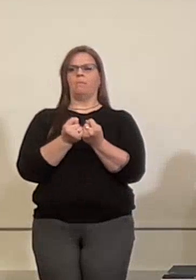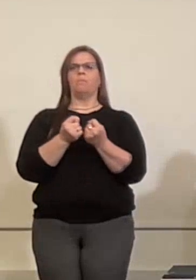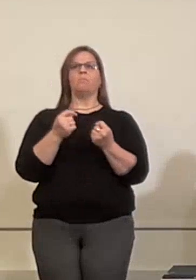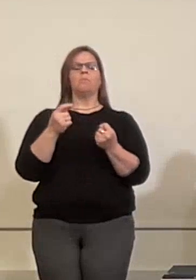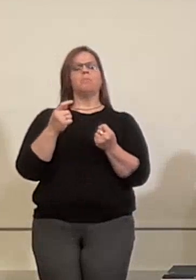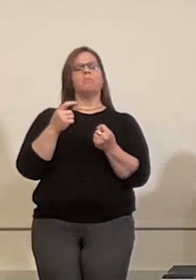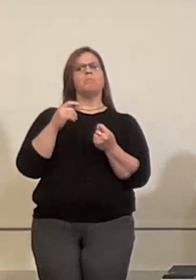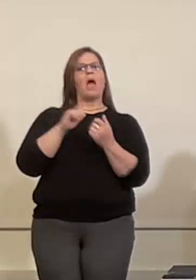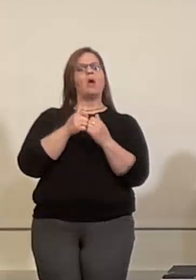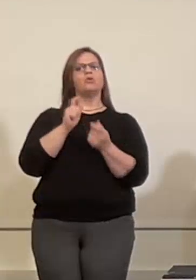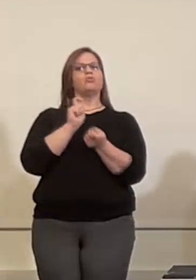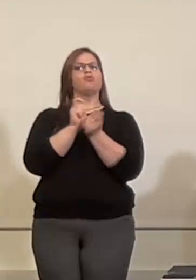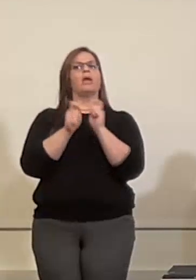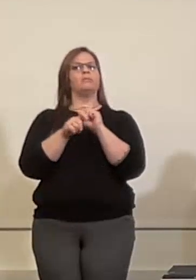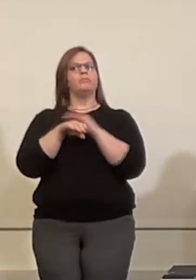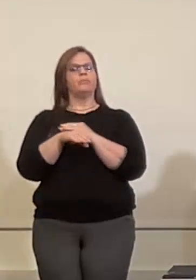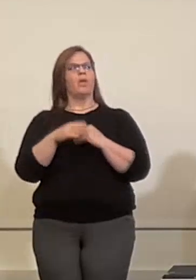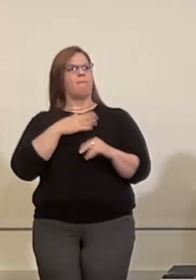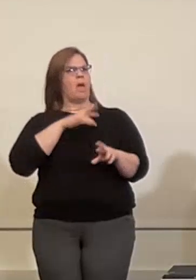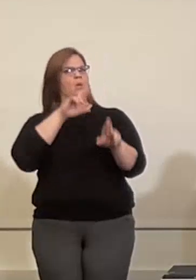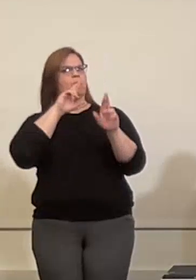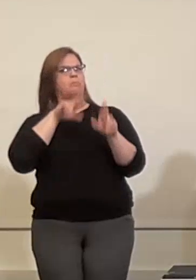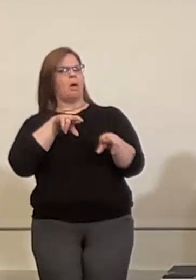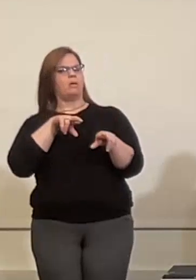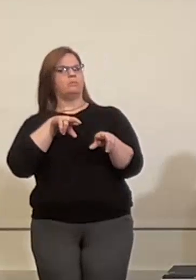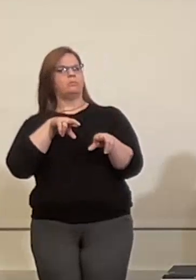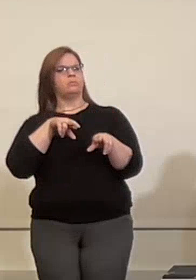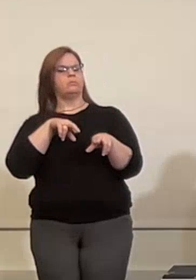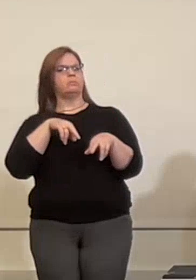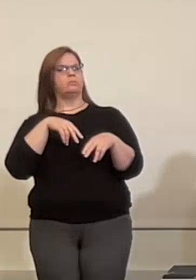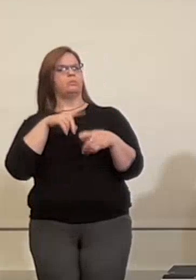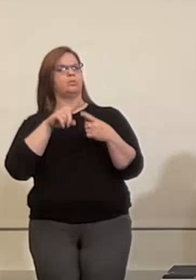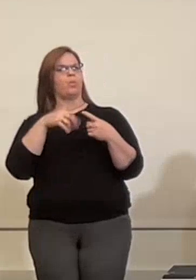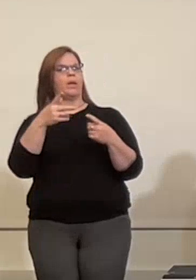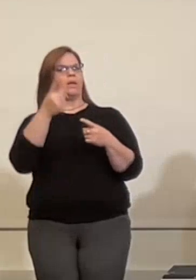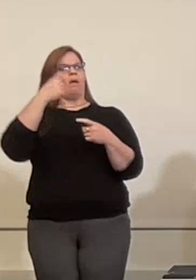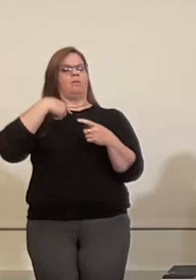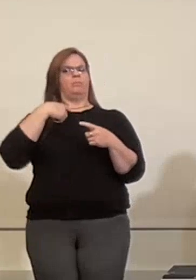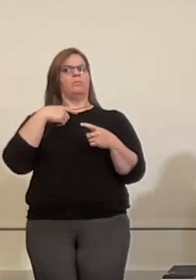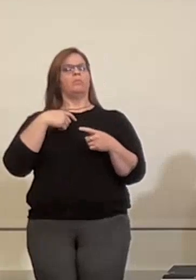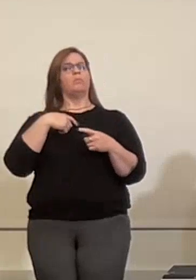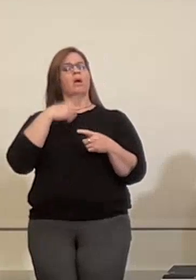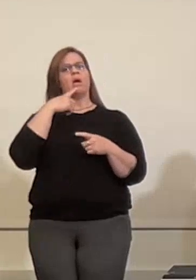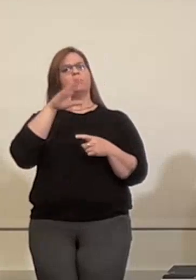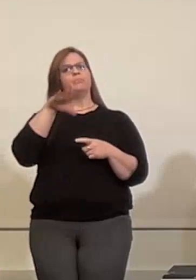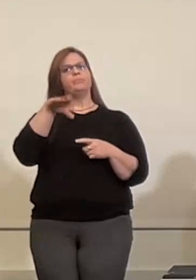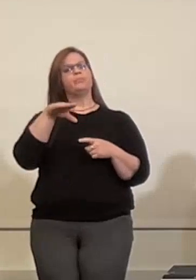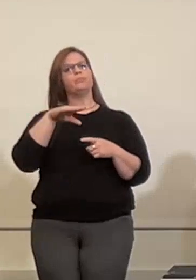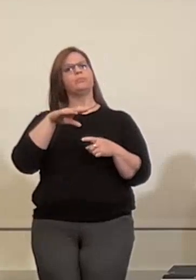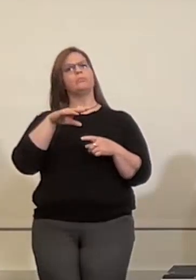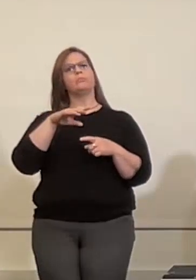And my response was similar to what Clint mentioned. I said when there would be there would not be any fear of